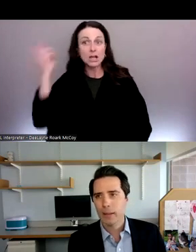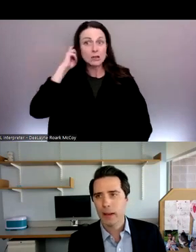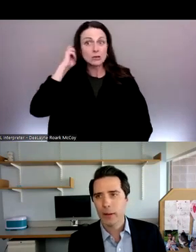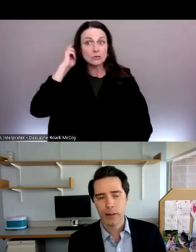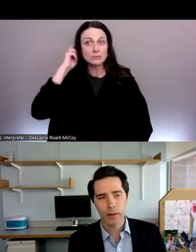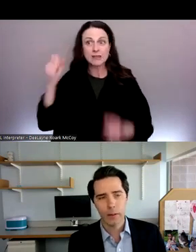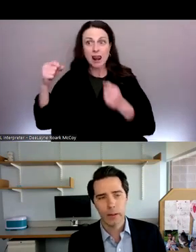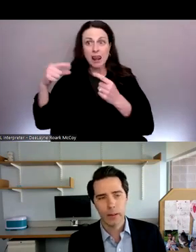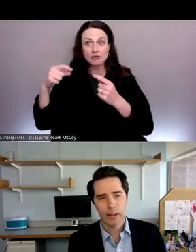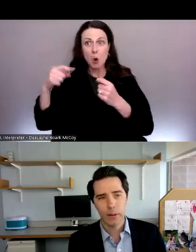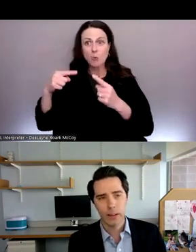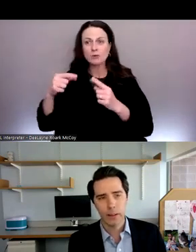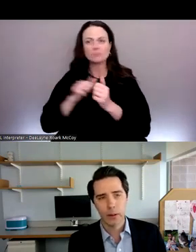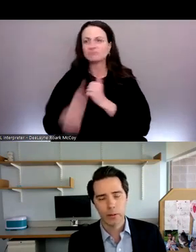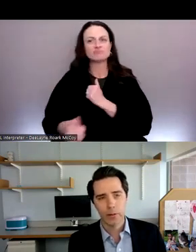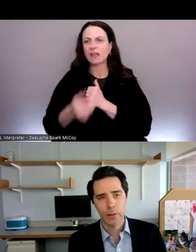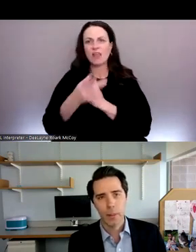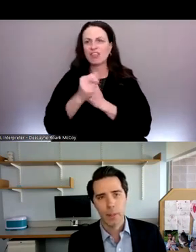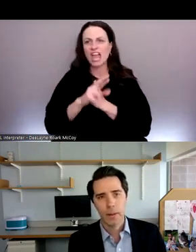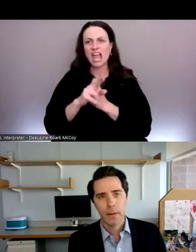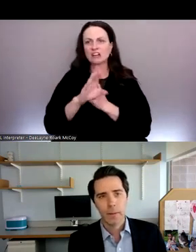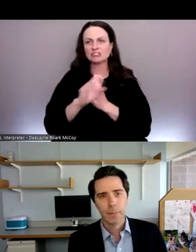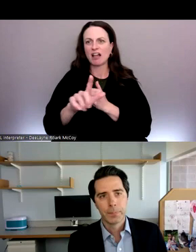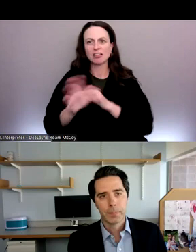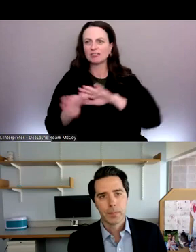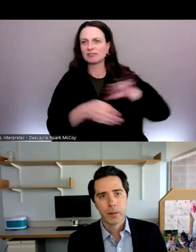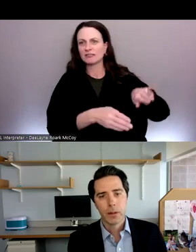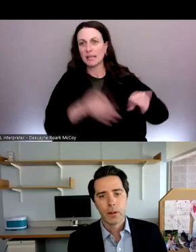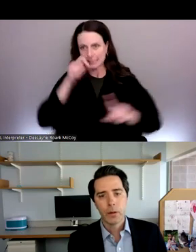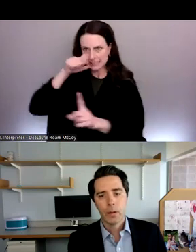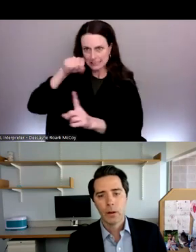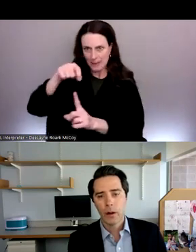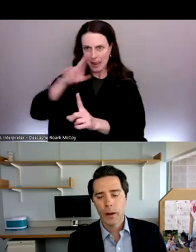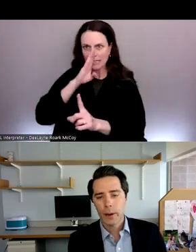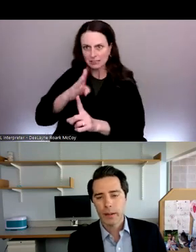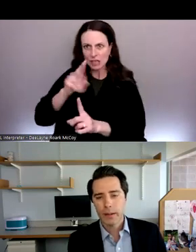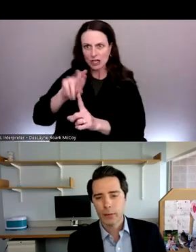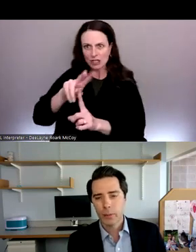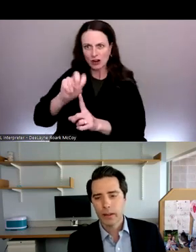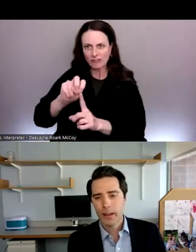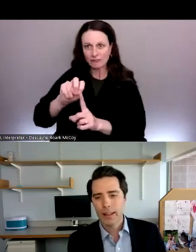the hair cell and it stimulates the nerve